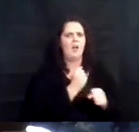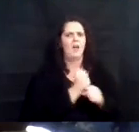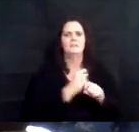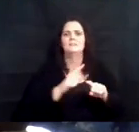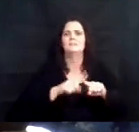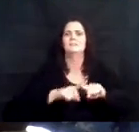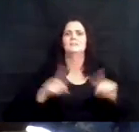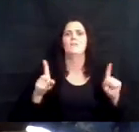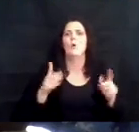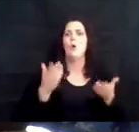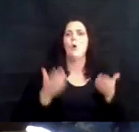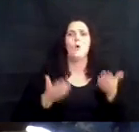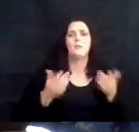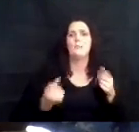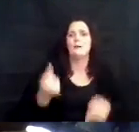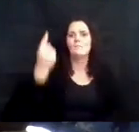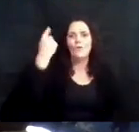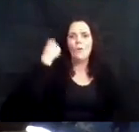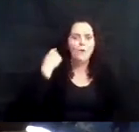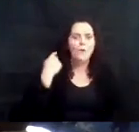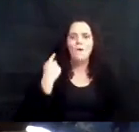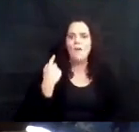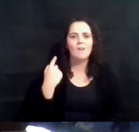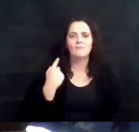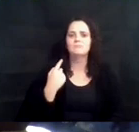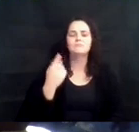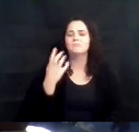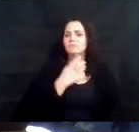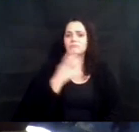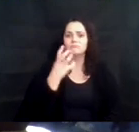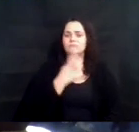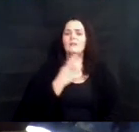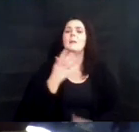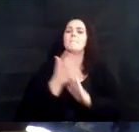animation just means to give the illusion of movement or real movement, to bring things to life.